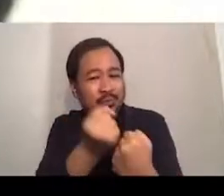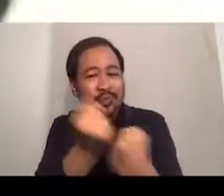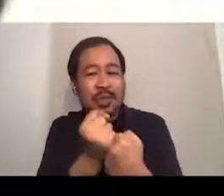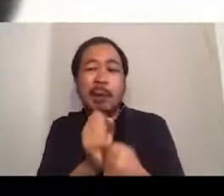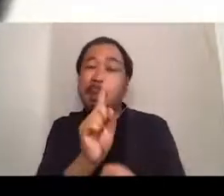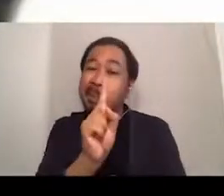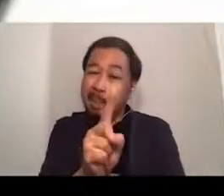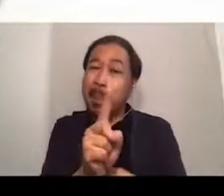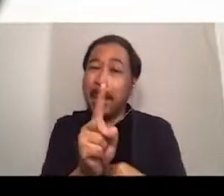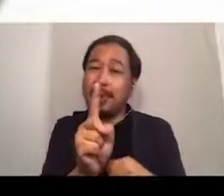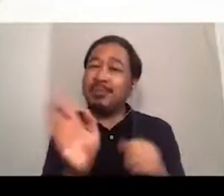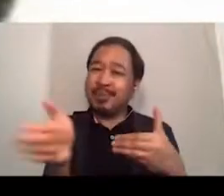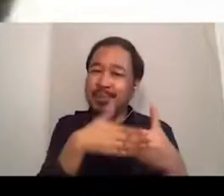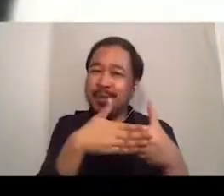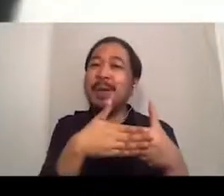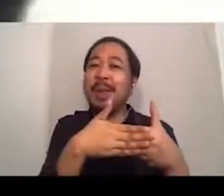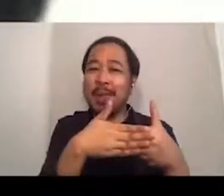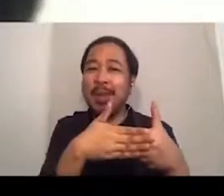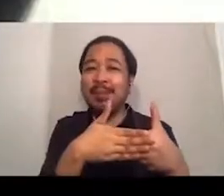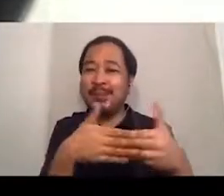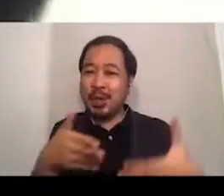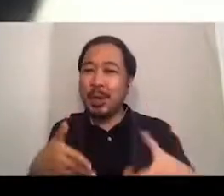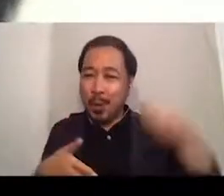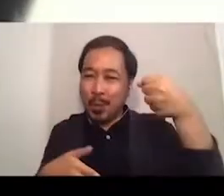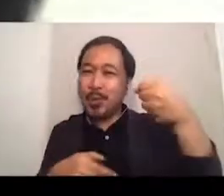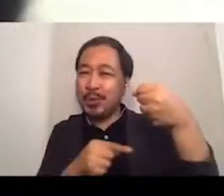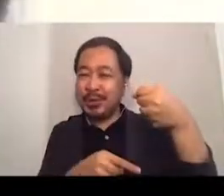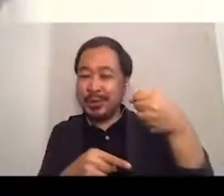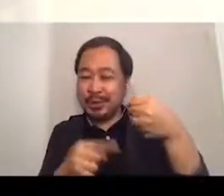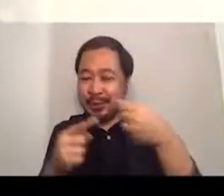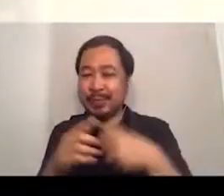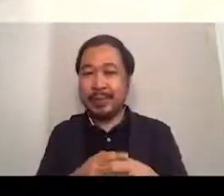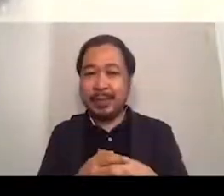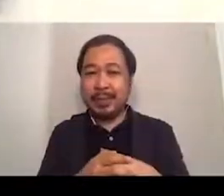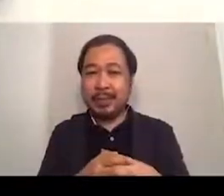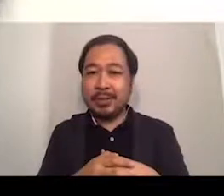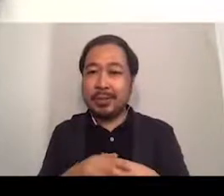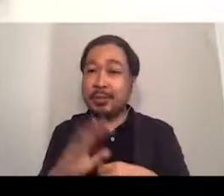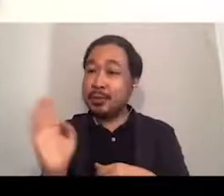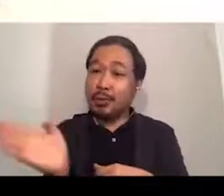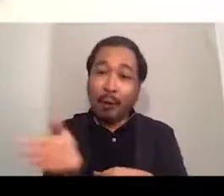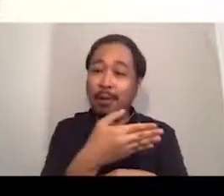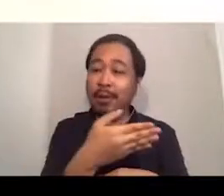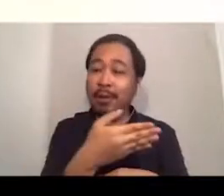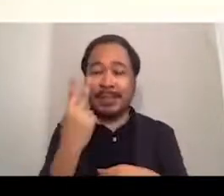And as a result, this has impacted community-based rehabilitation